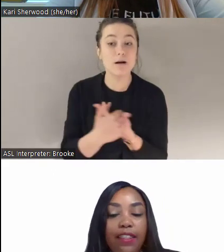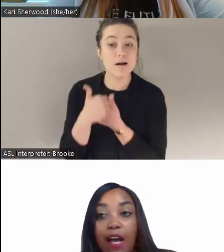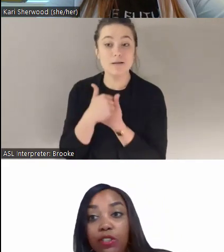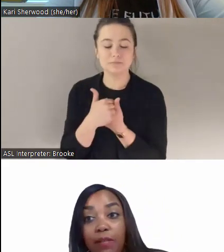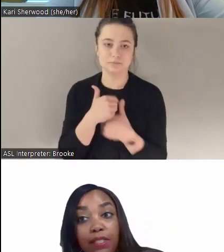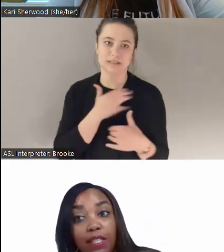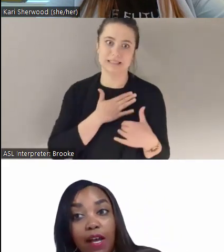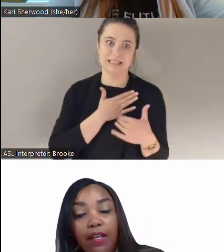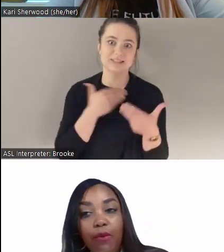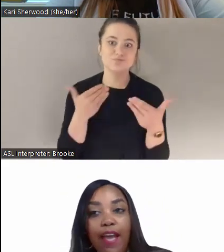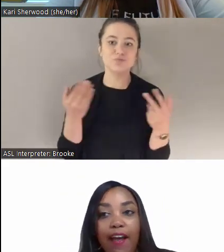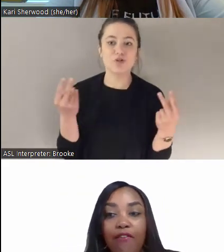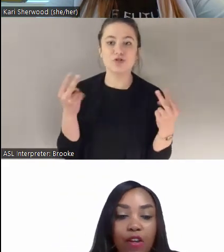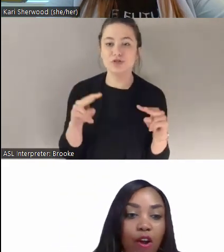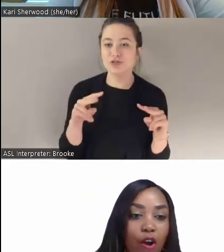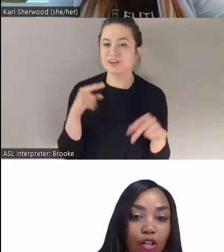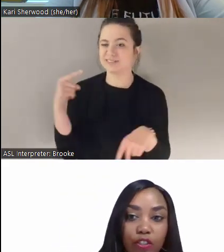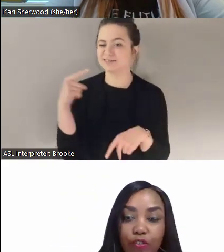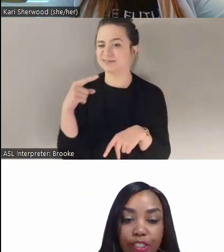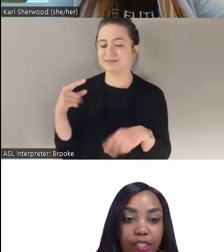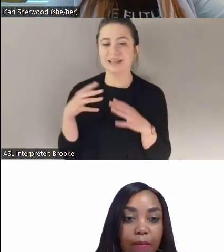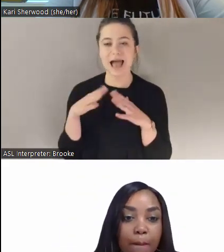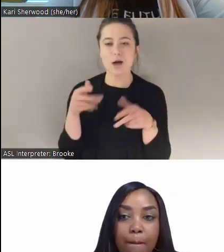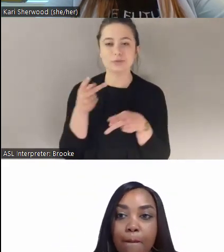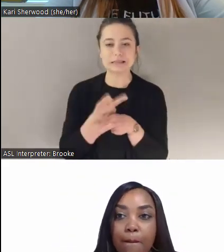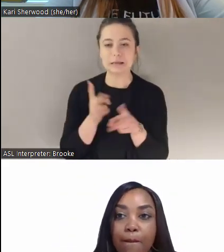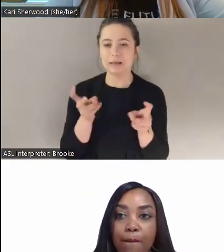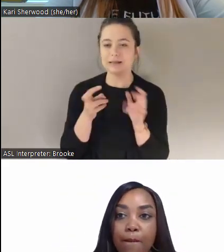at the housekeeping slide that we have on screen.